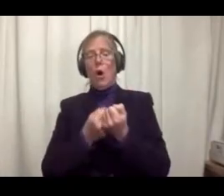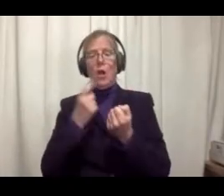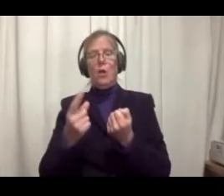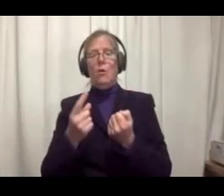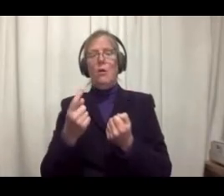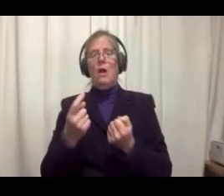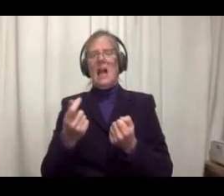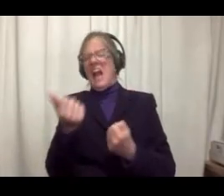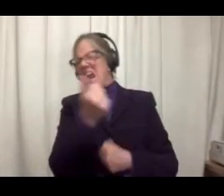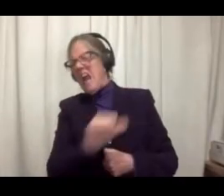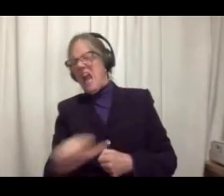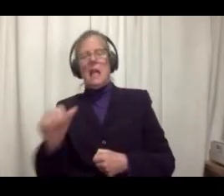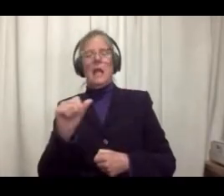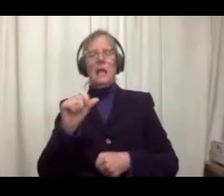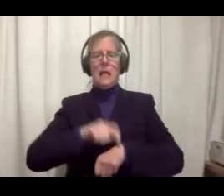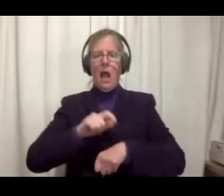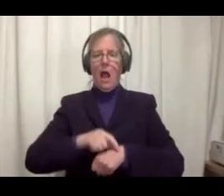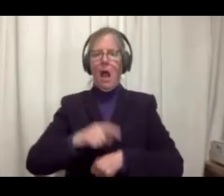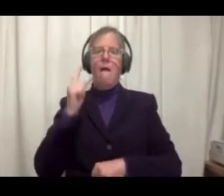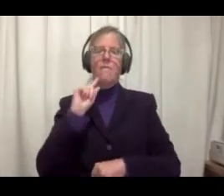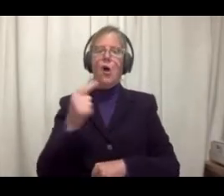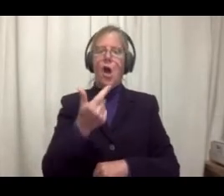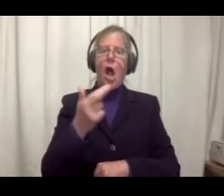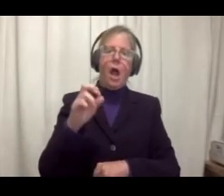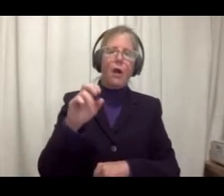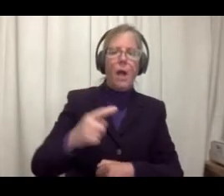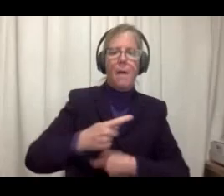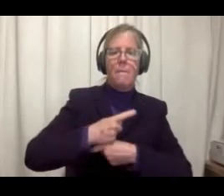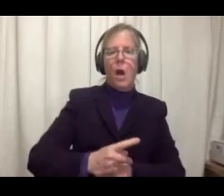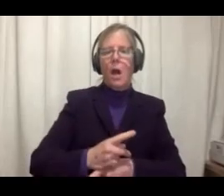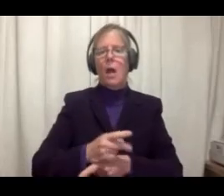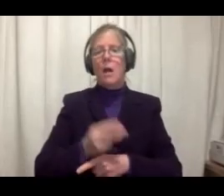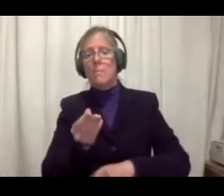to visibility planning and dissemination strategies. Whether you’re just getting